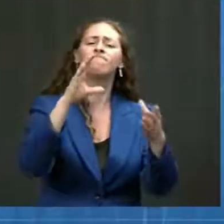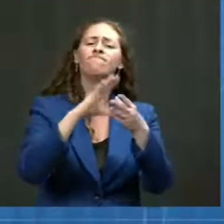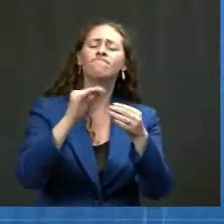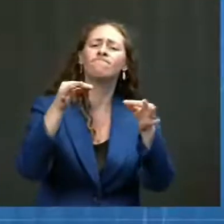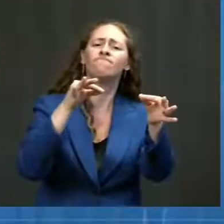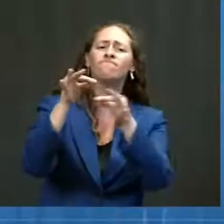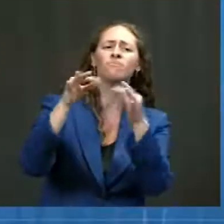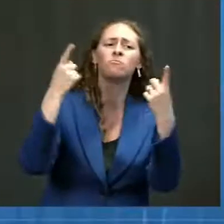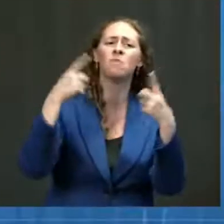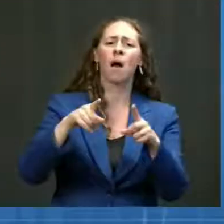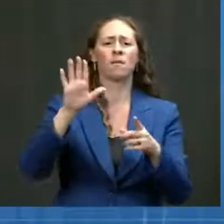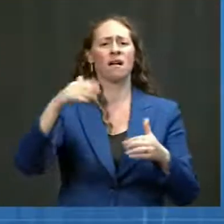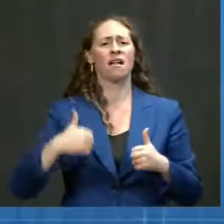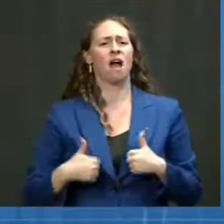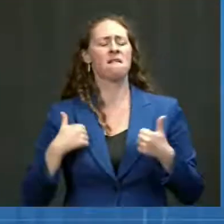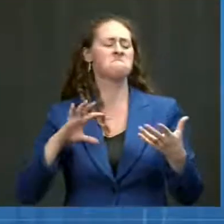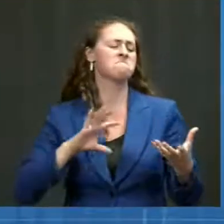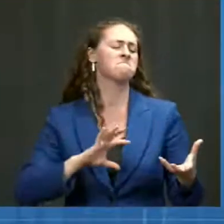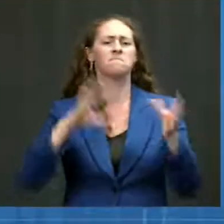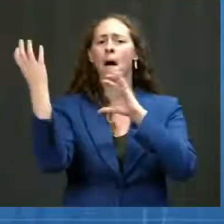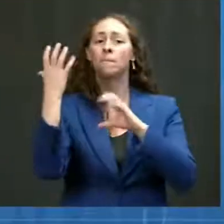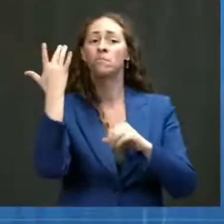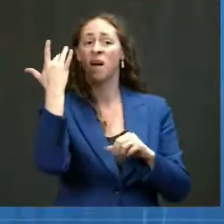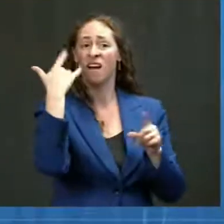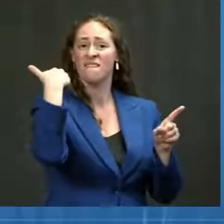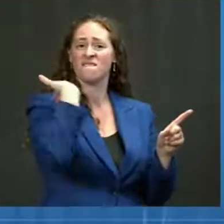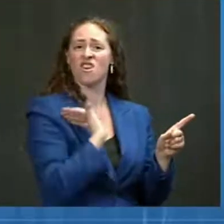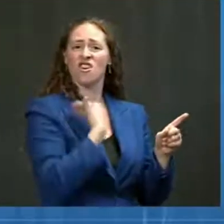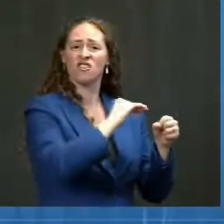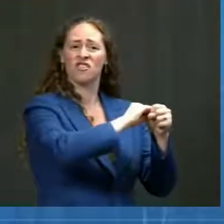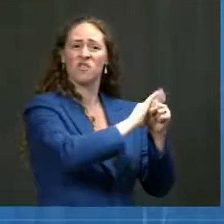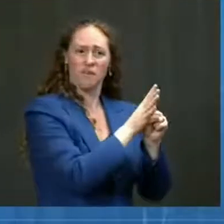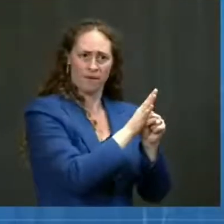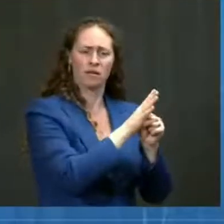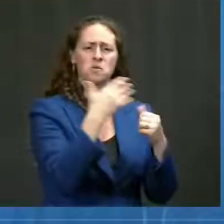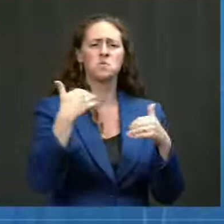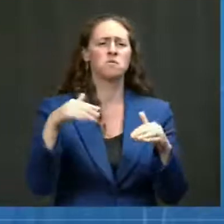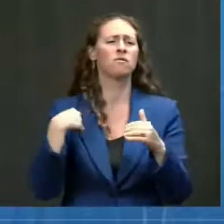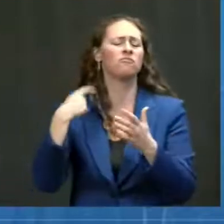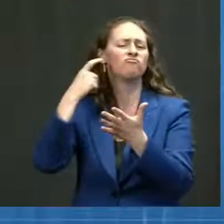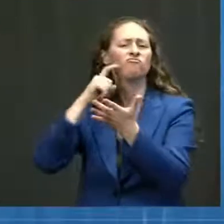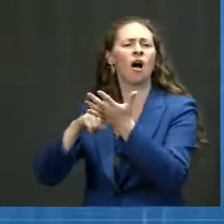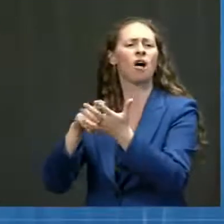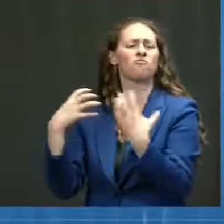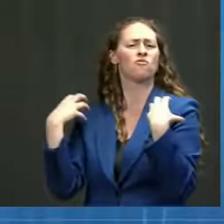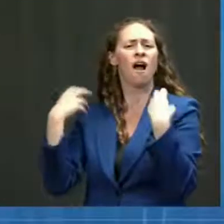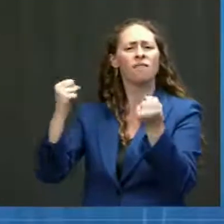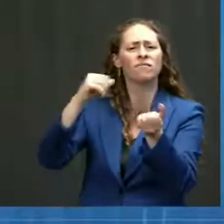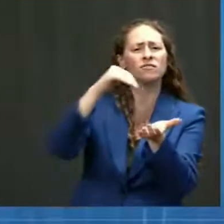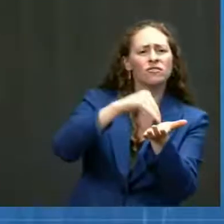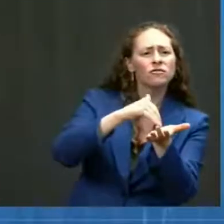AND WHO HEARS EACH DAY THE STORIES OF PEOPLE WHOSE LIVES HAVE BEEN UPENDED AND FOREVER ALTERED BY COVID-19.